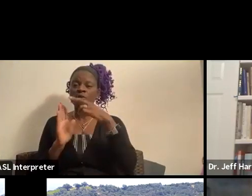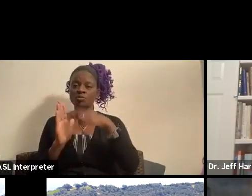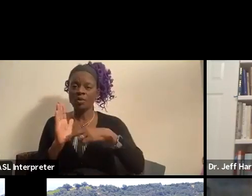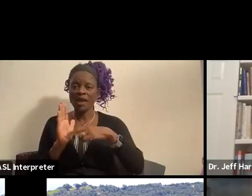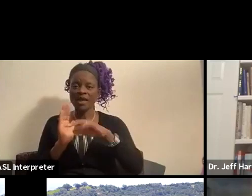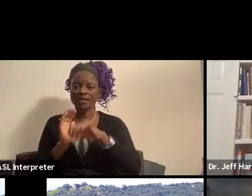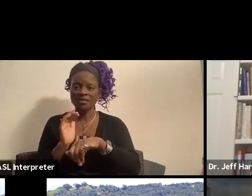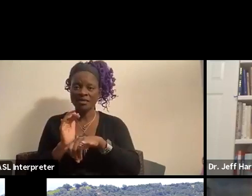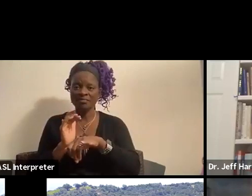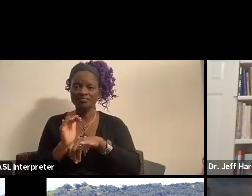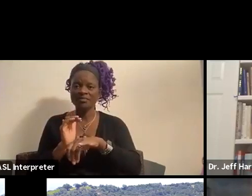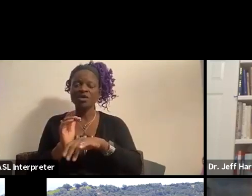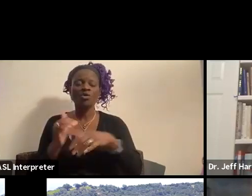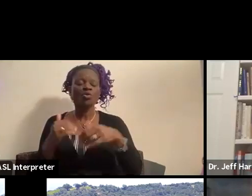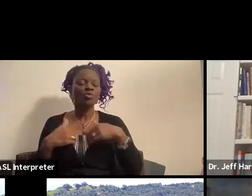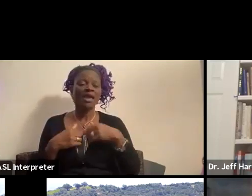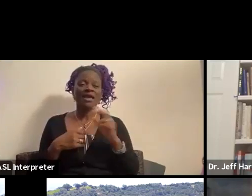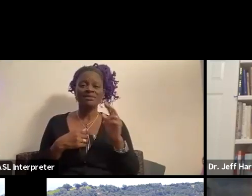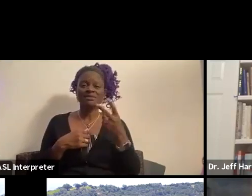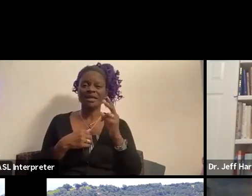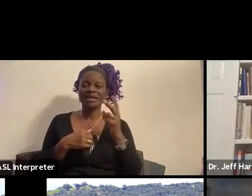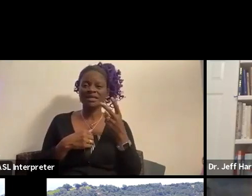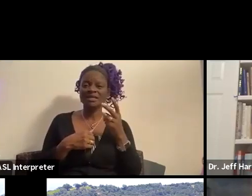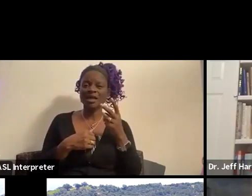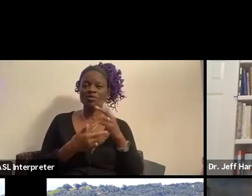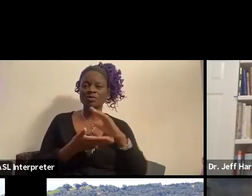school models in there as a request to our secondary school districts.